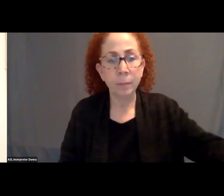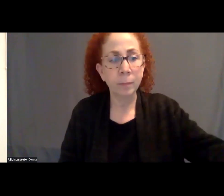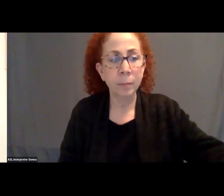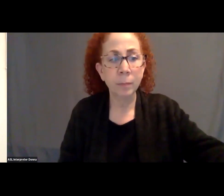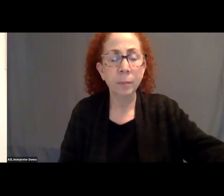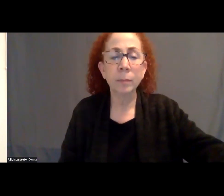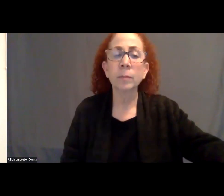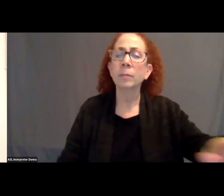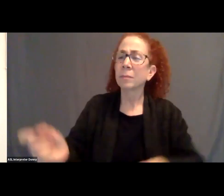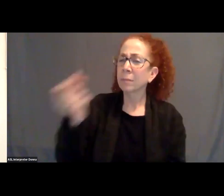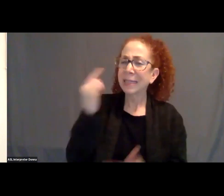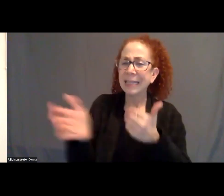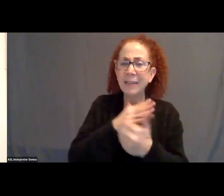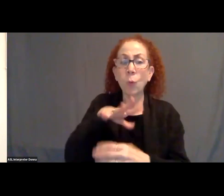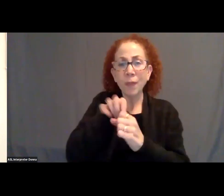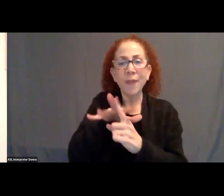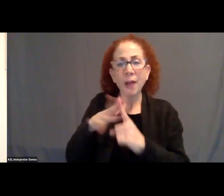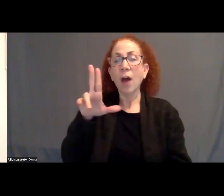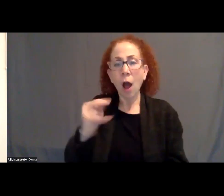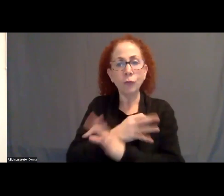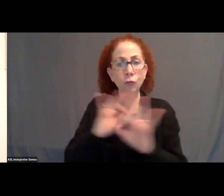Yet even within context of unfree labor,